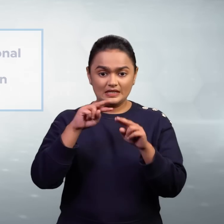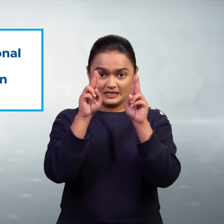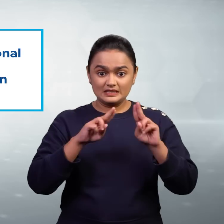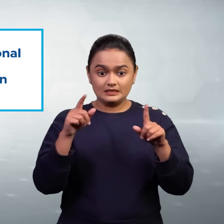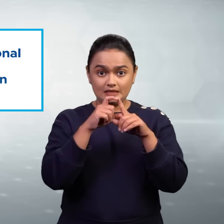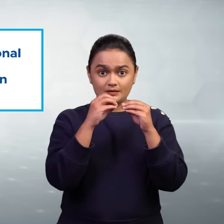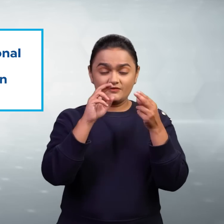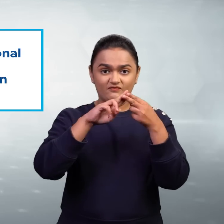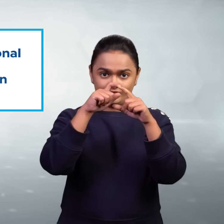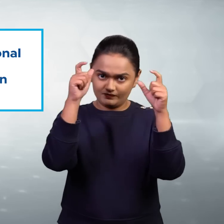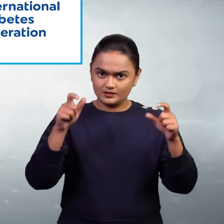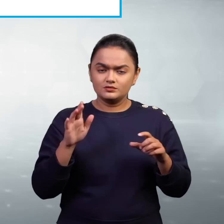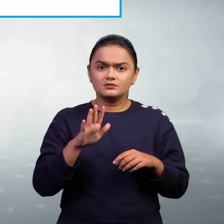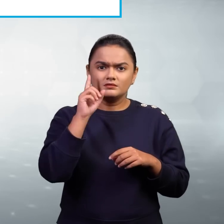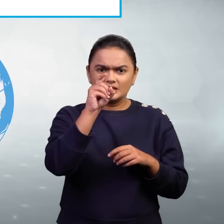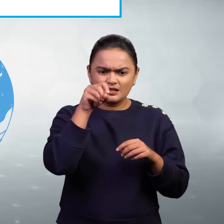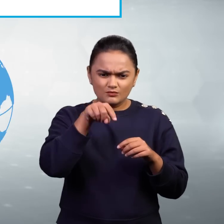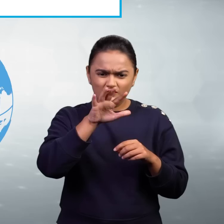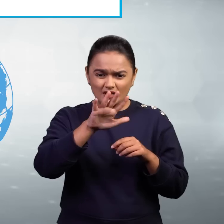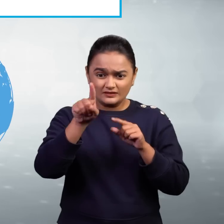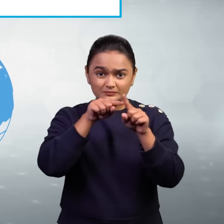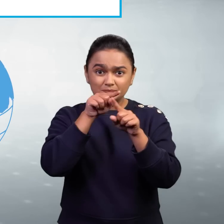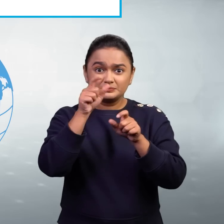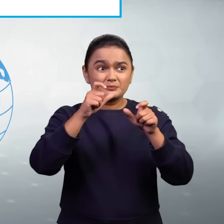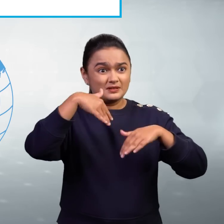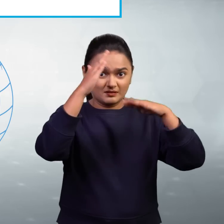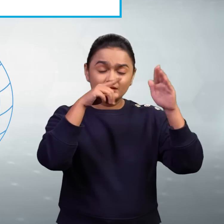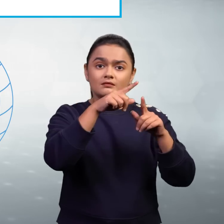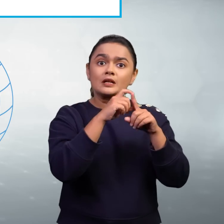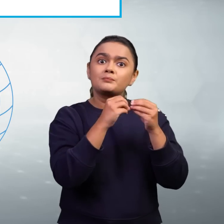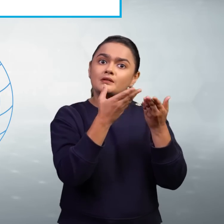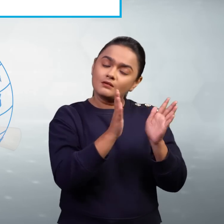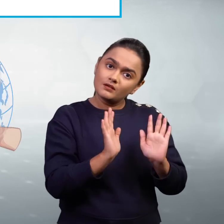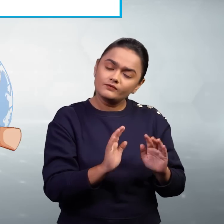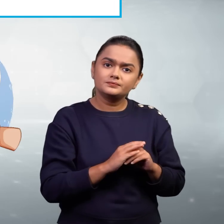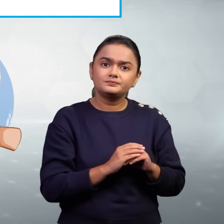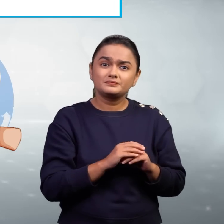According to International Diabetes Federation, 10.5% of adult population has diabetes.